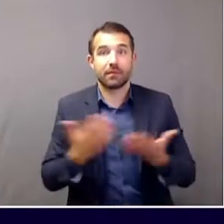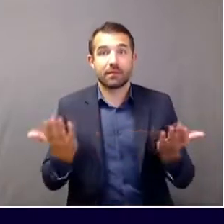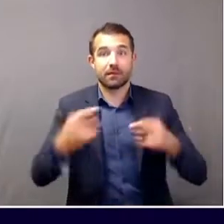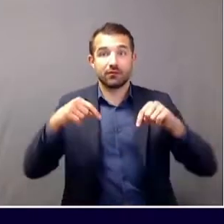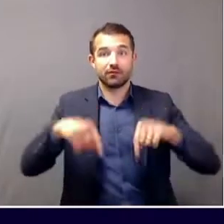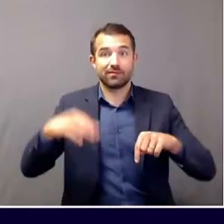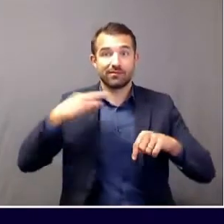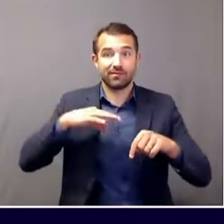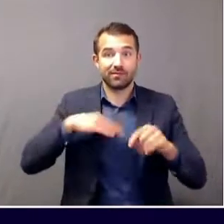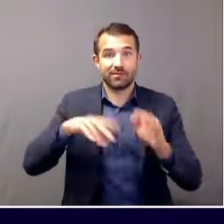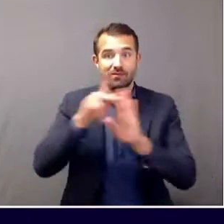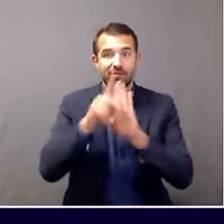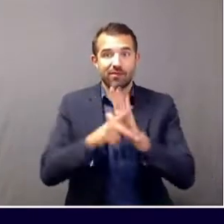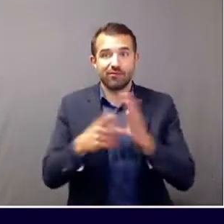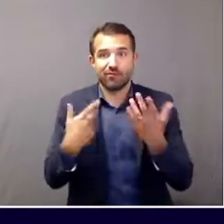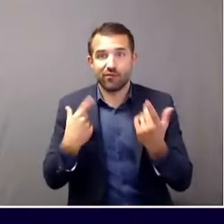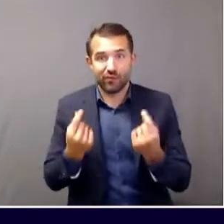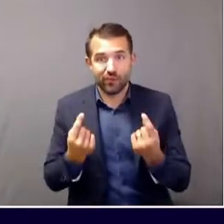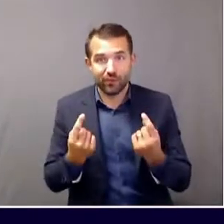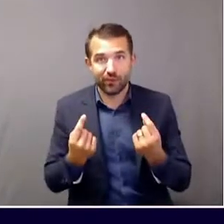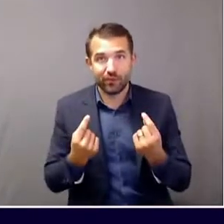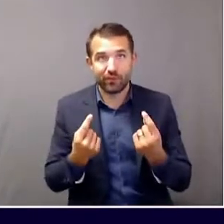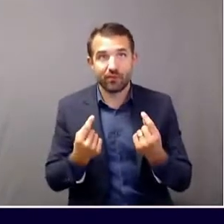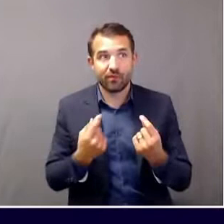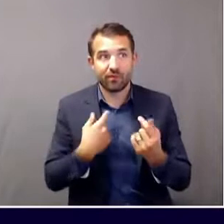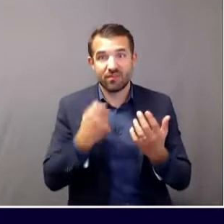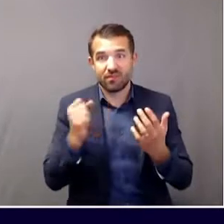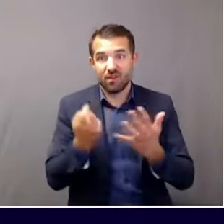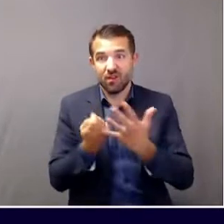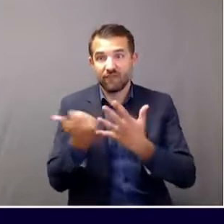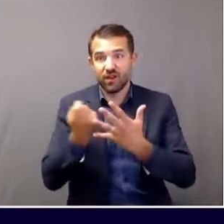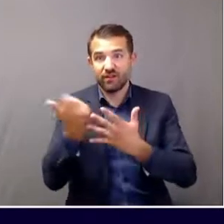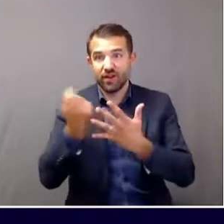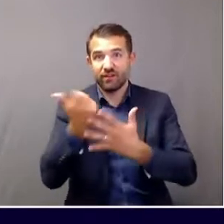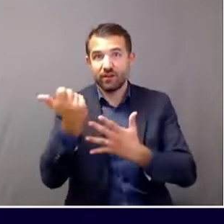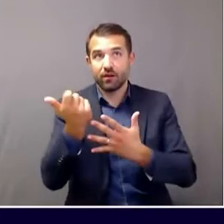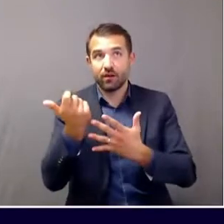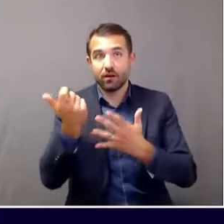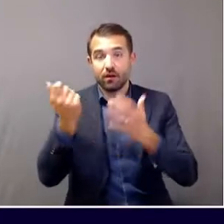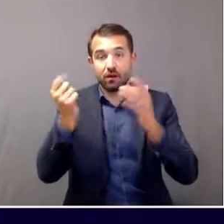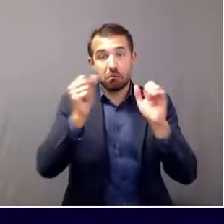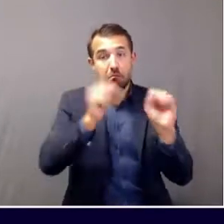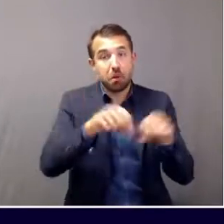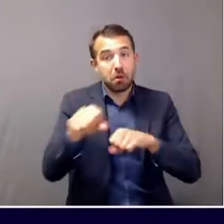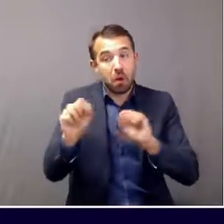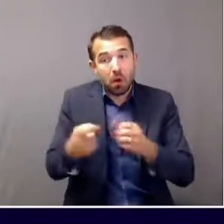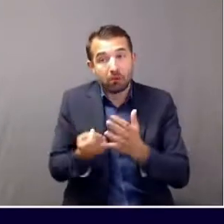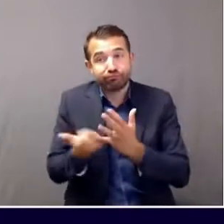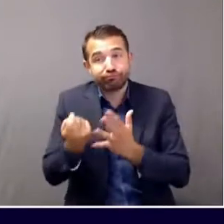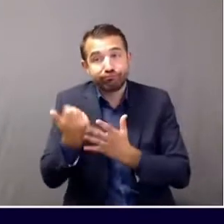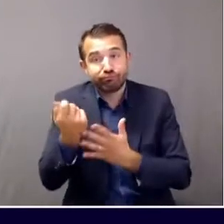options but there are things